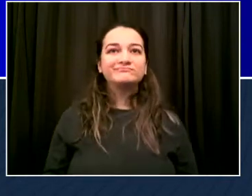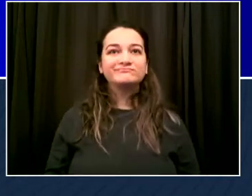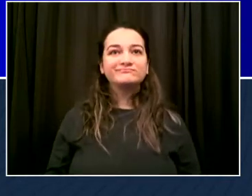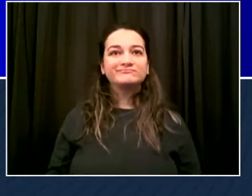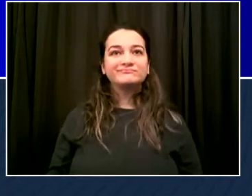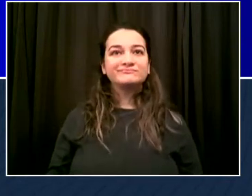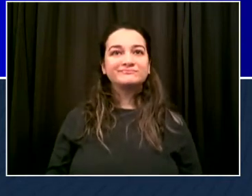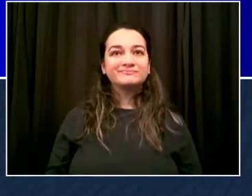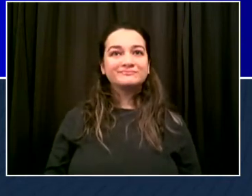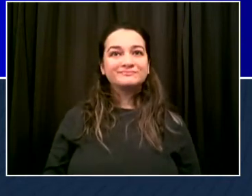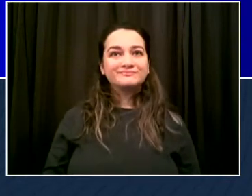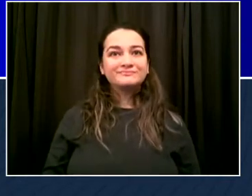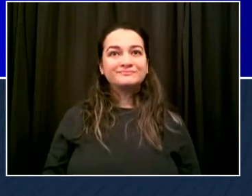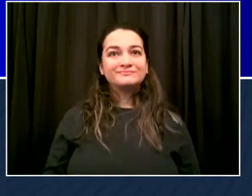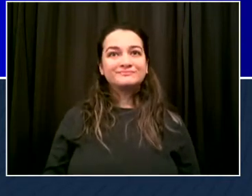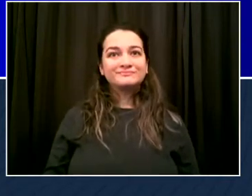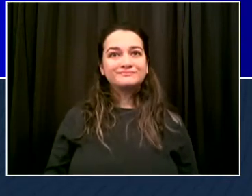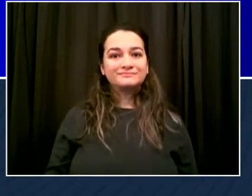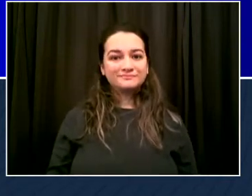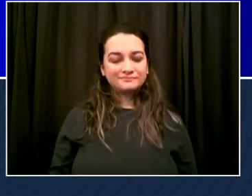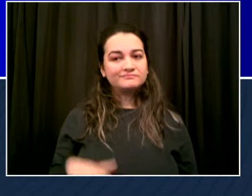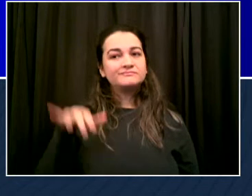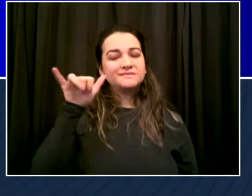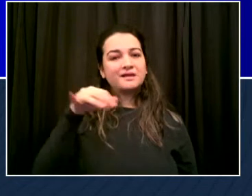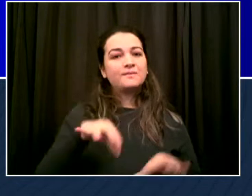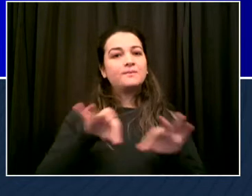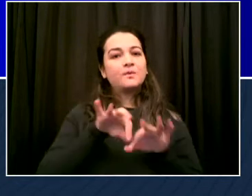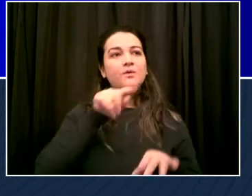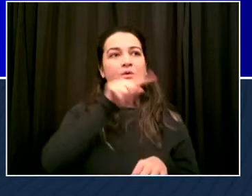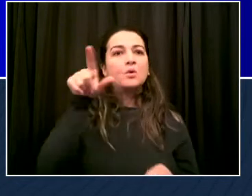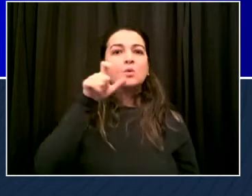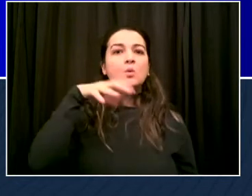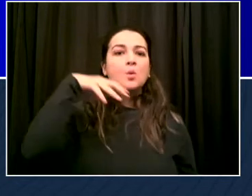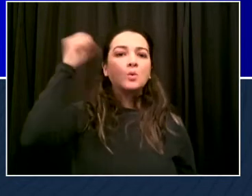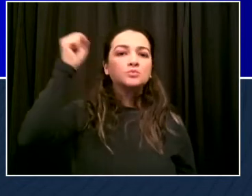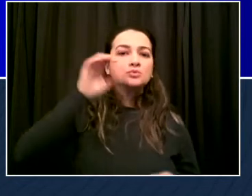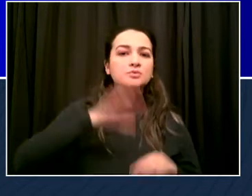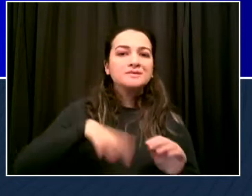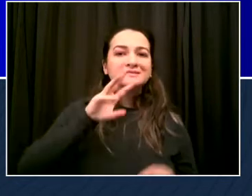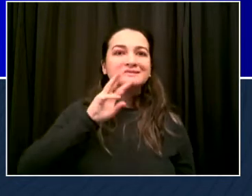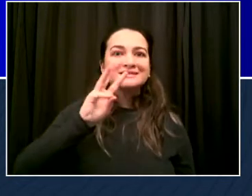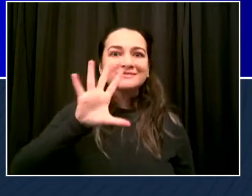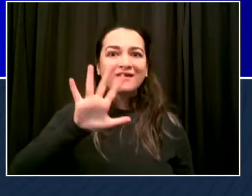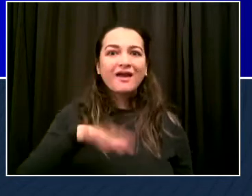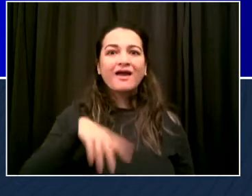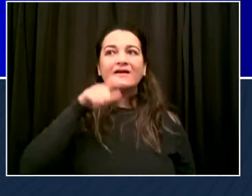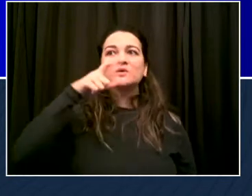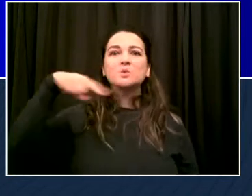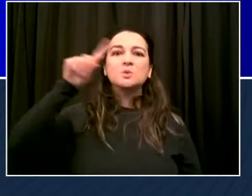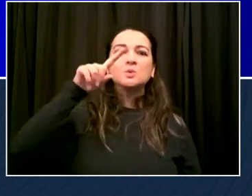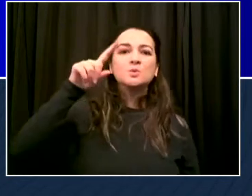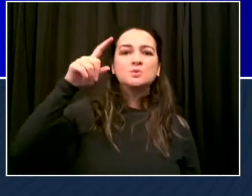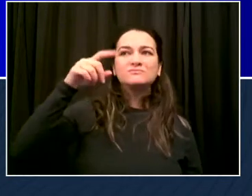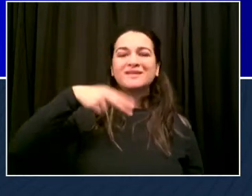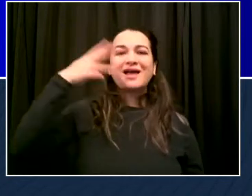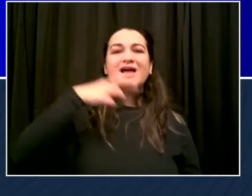AND MOST IN GREATEST NEED FIRST, THIS IS WHY Y THE SUPPLY IS SO CRUCIAL. NUMBERS WE ARER